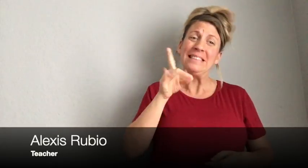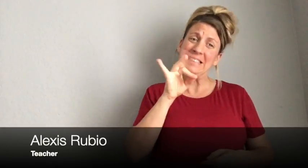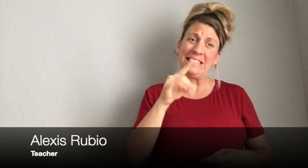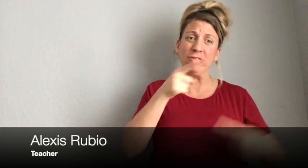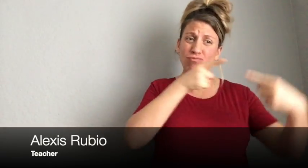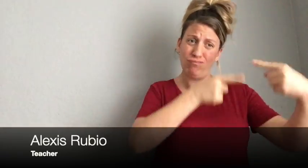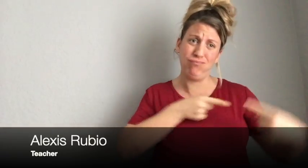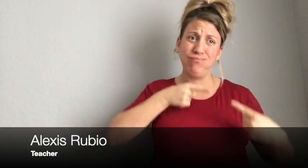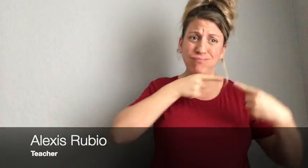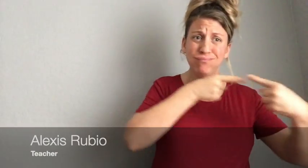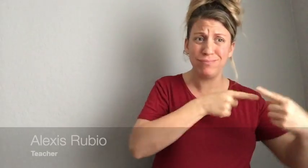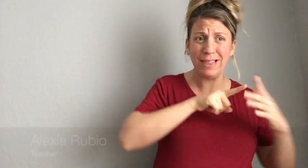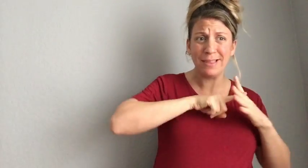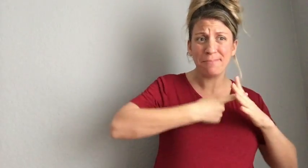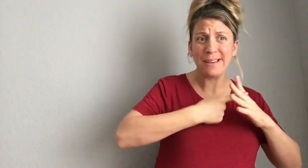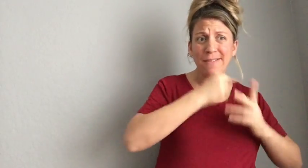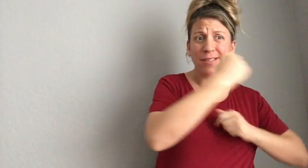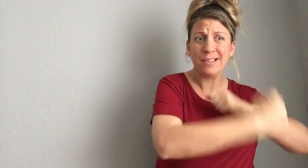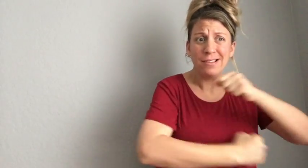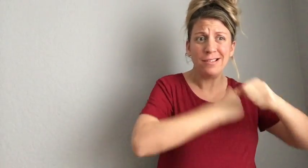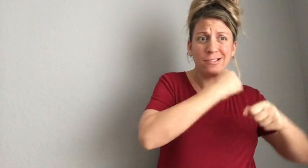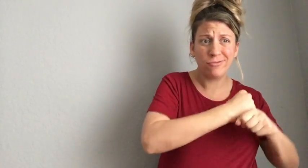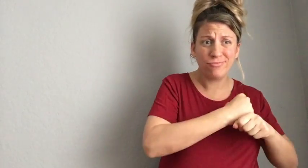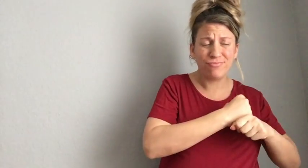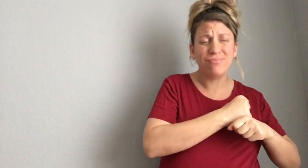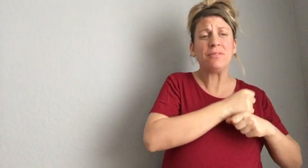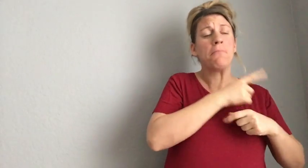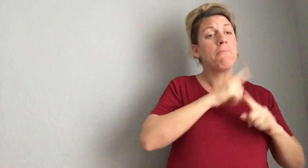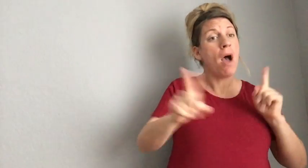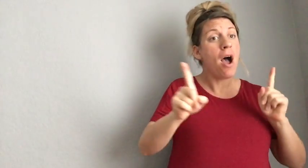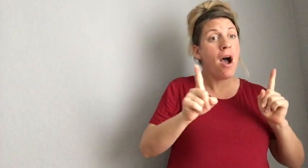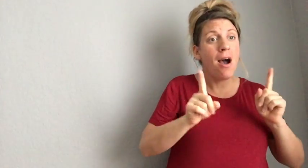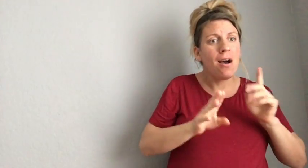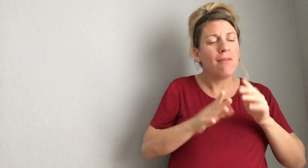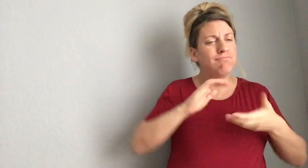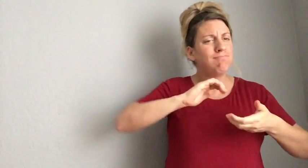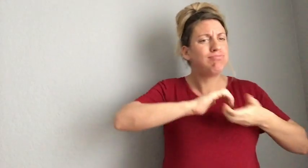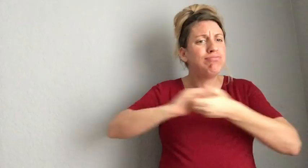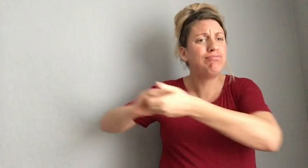because they did struggle at the beginning of the year, however.